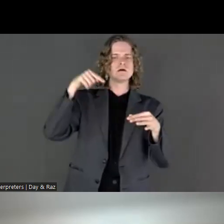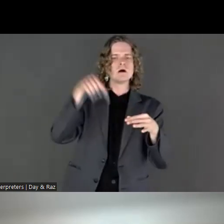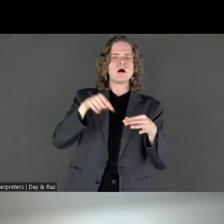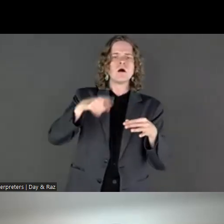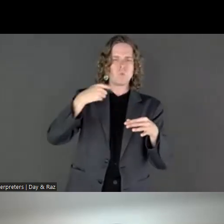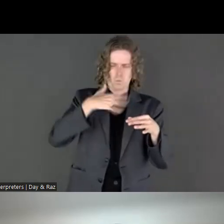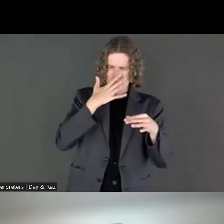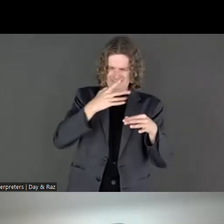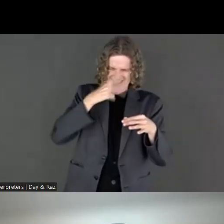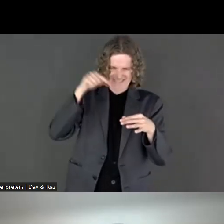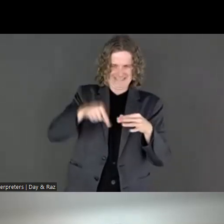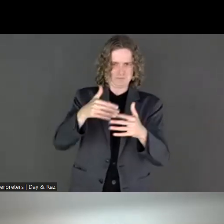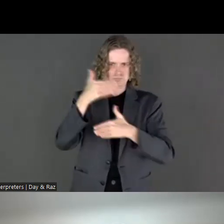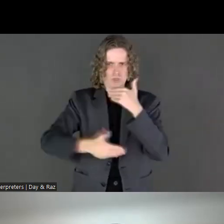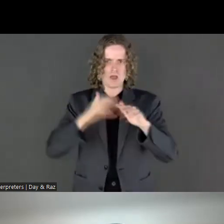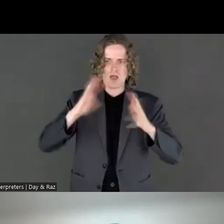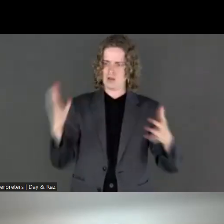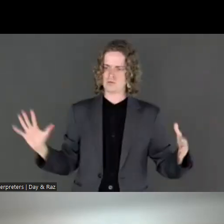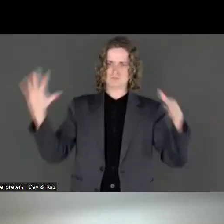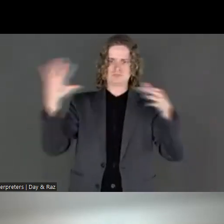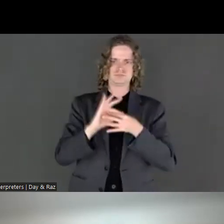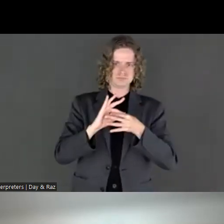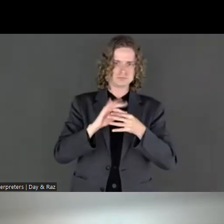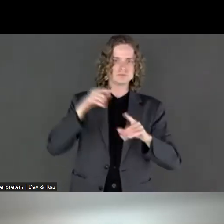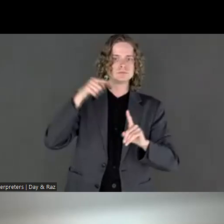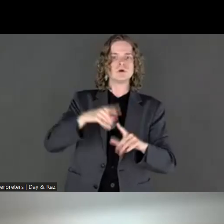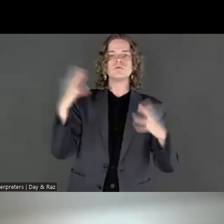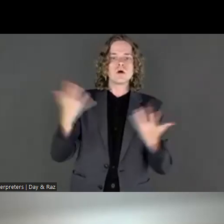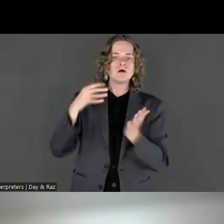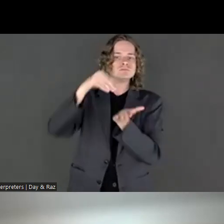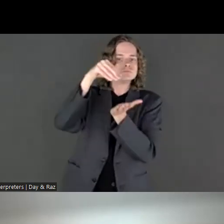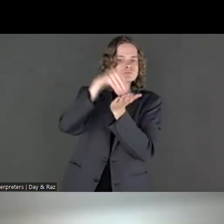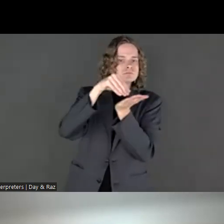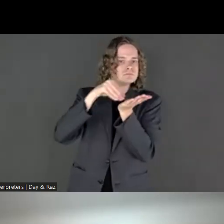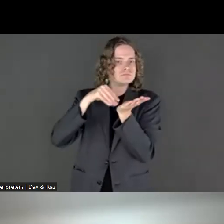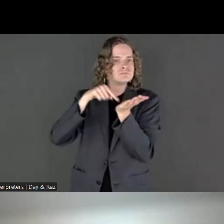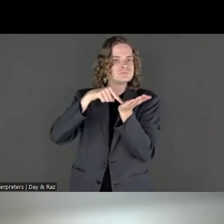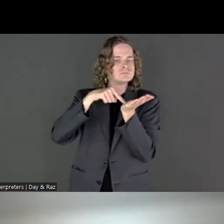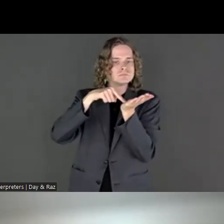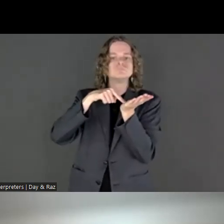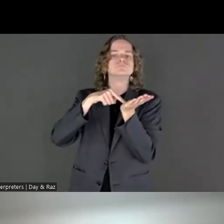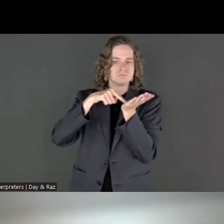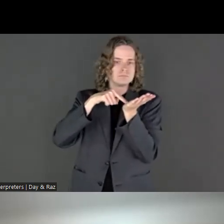important in terms of advancing the localization agenda, there was an outcome that was focusing